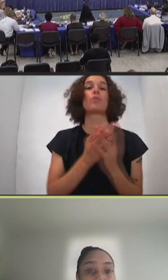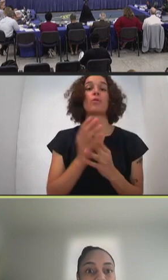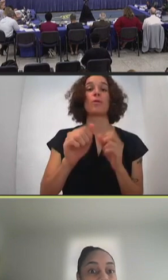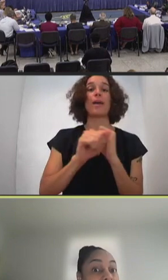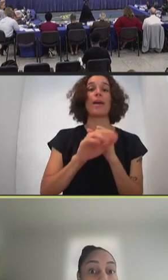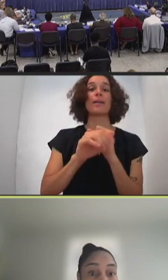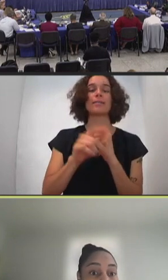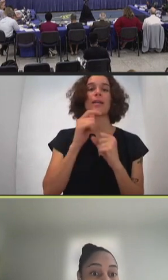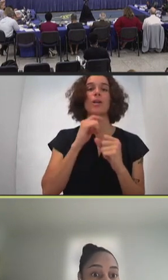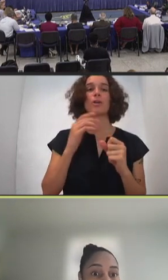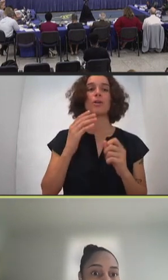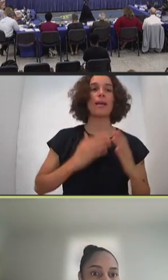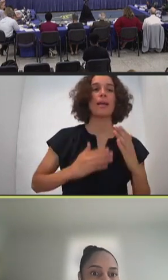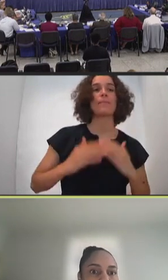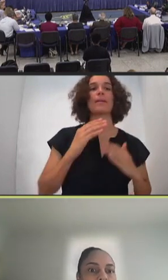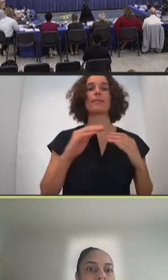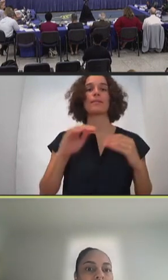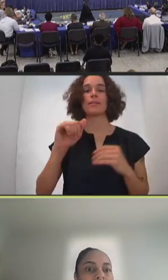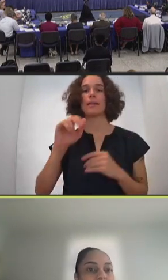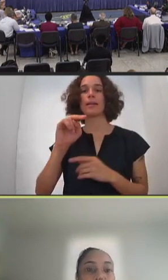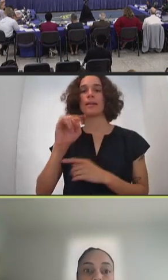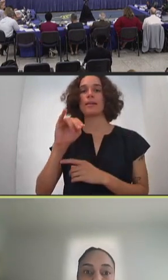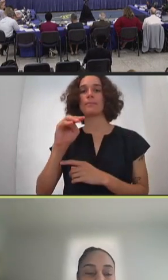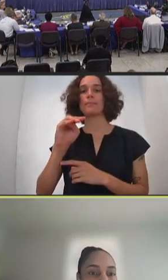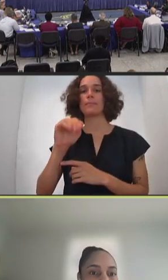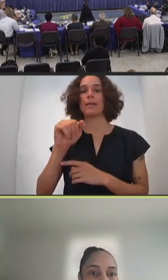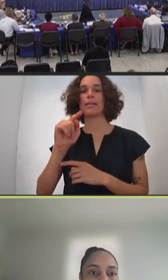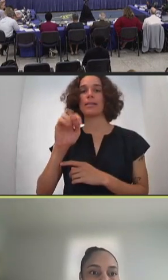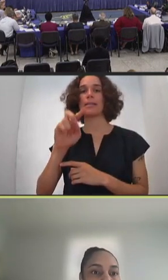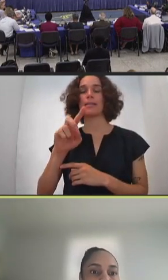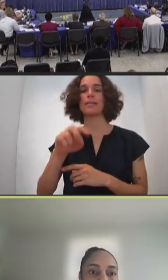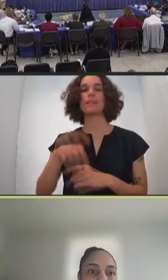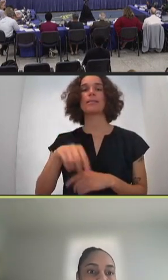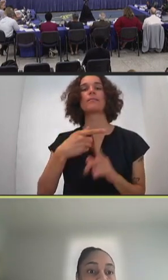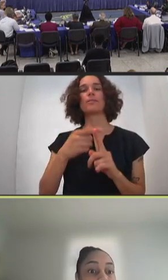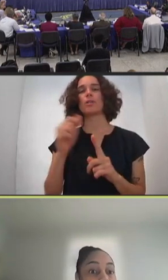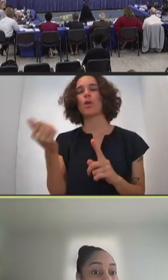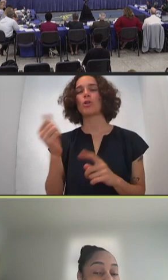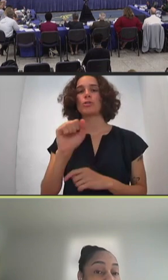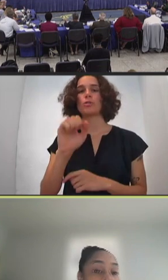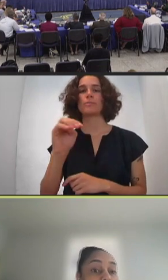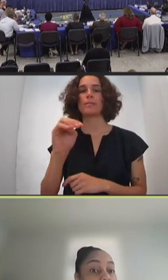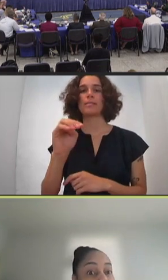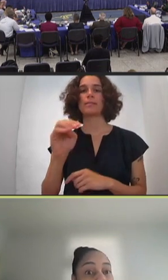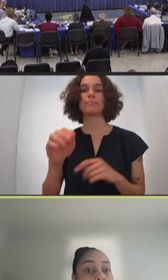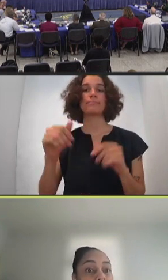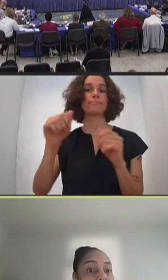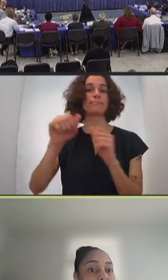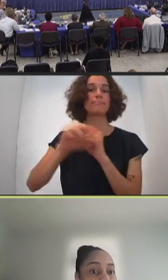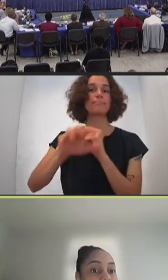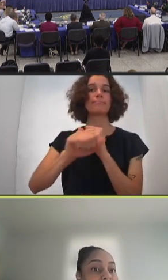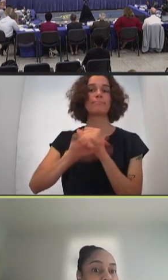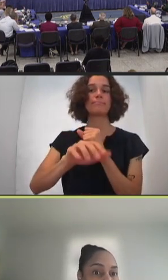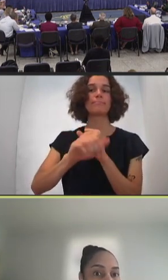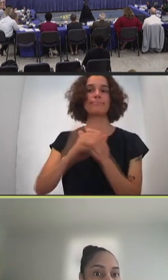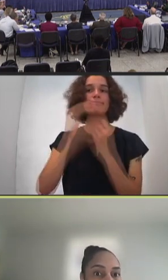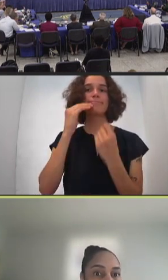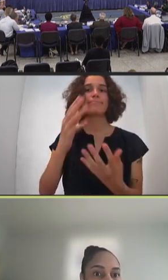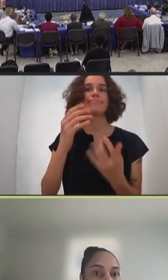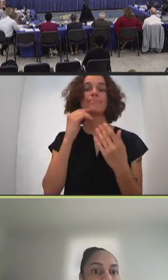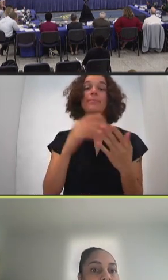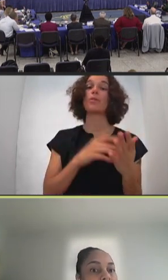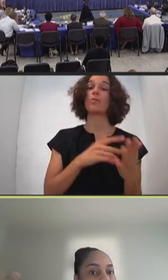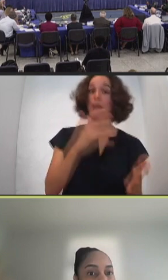other -- and also static social addressing head on that there are rare but serious reactions, right?